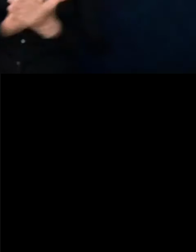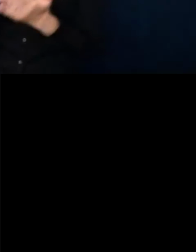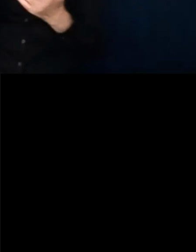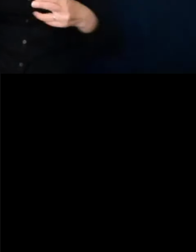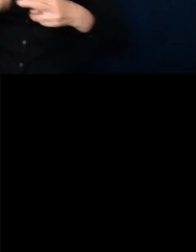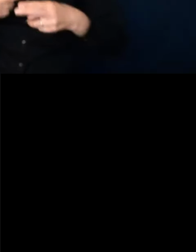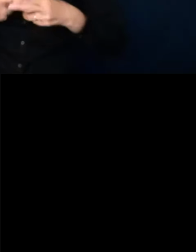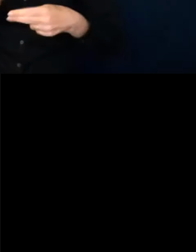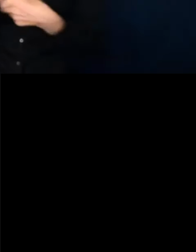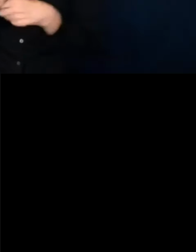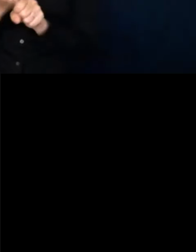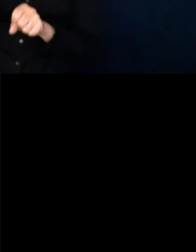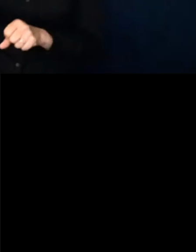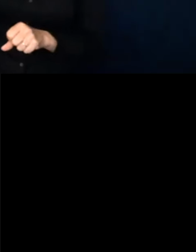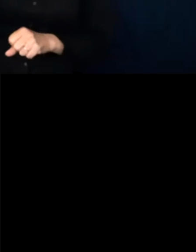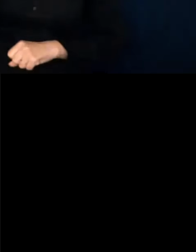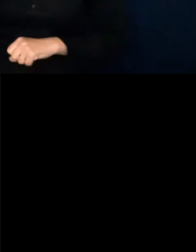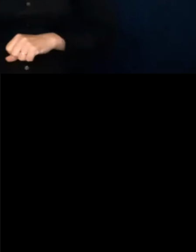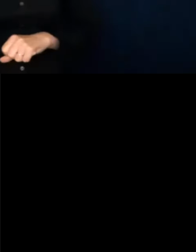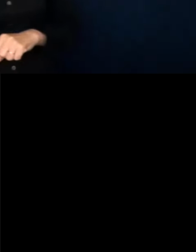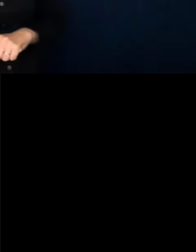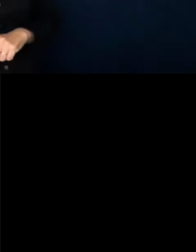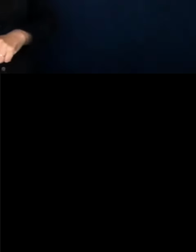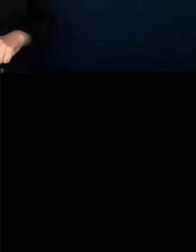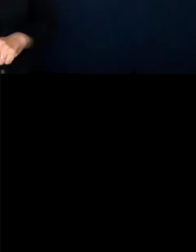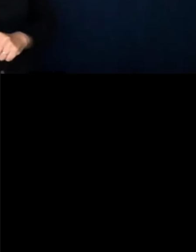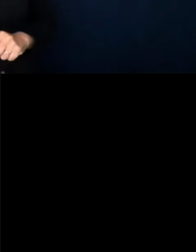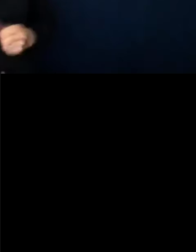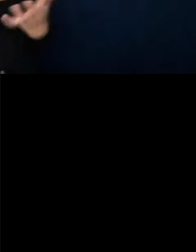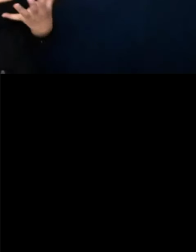[Attendee] Yeah, and I just wanted to say that the rest of my comment was,